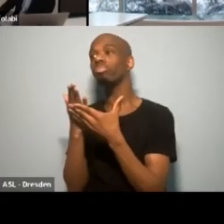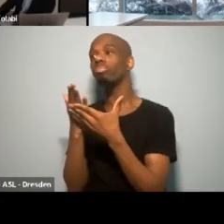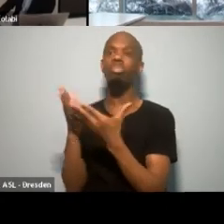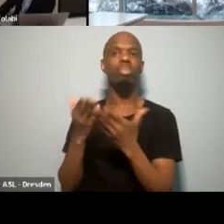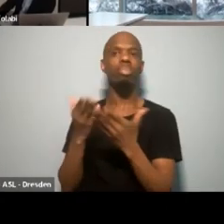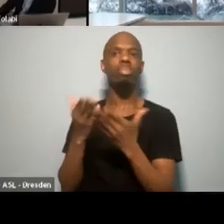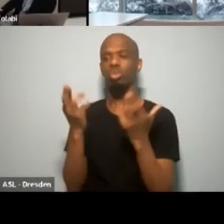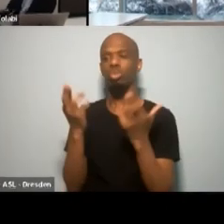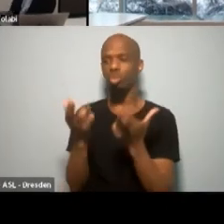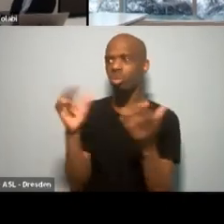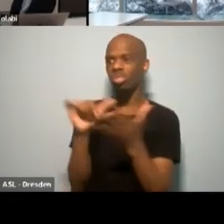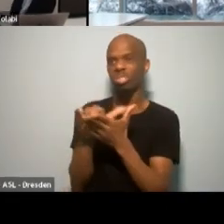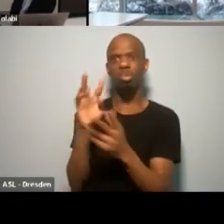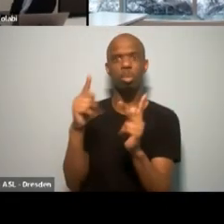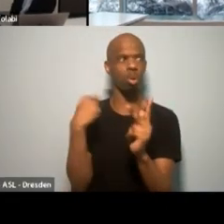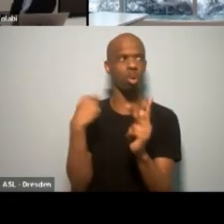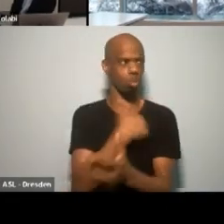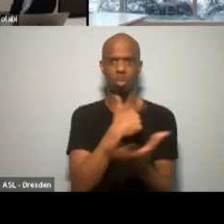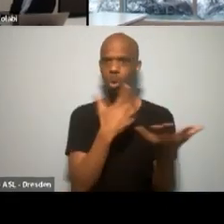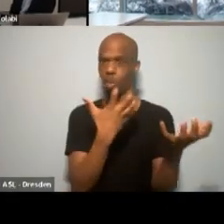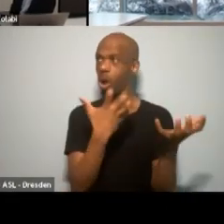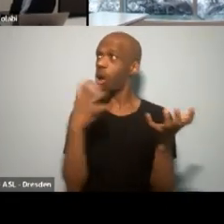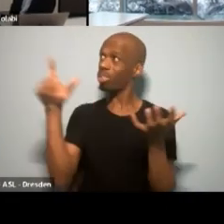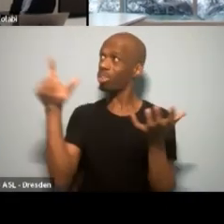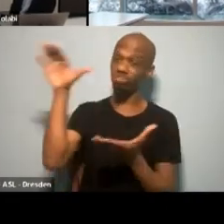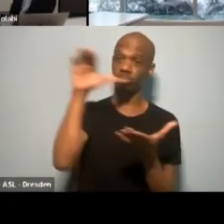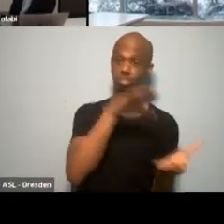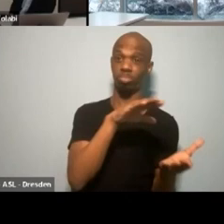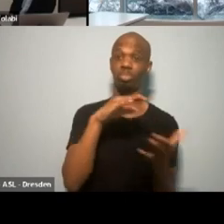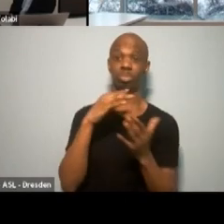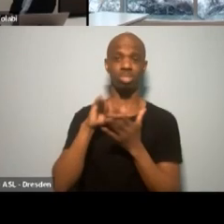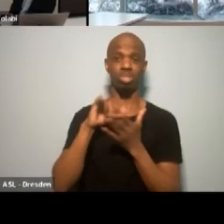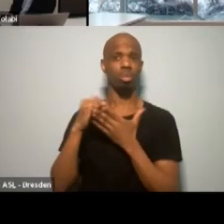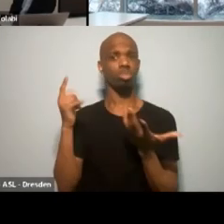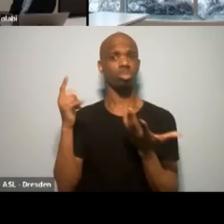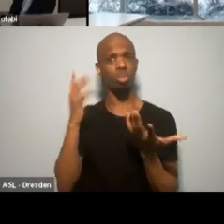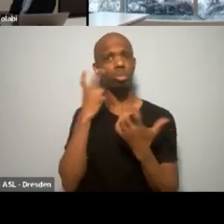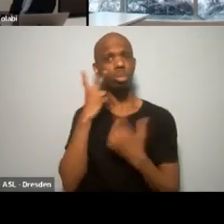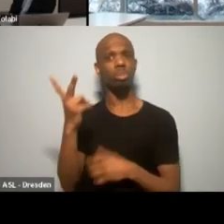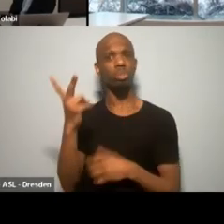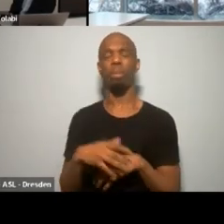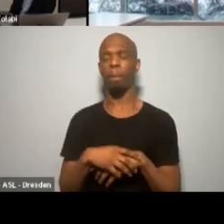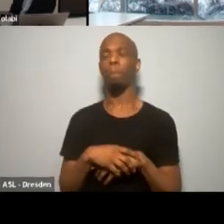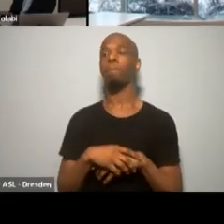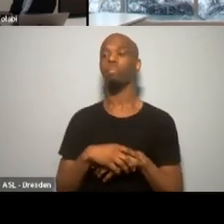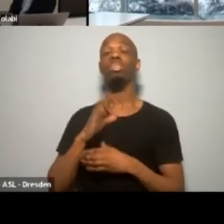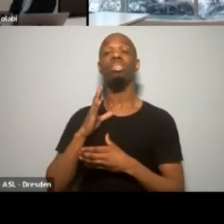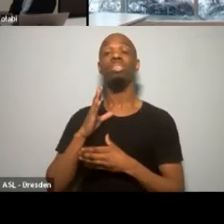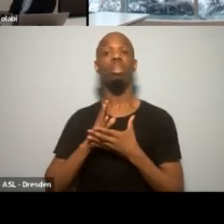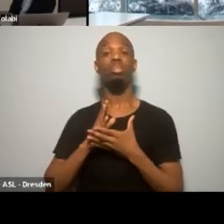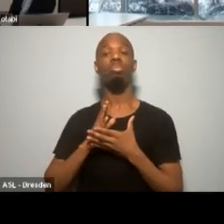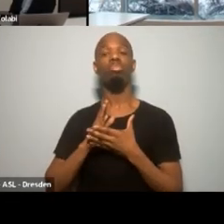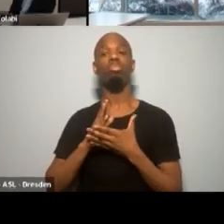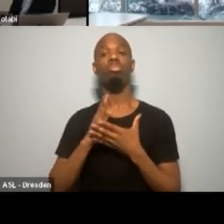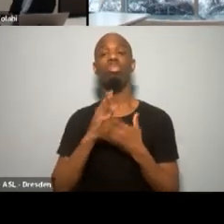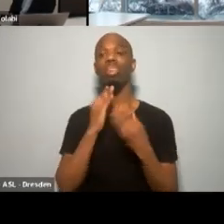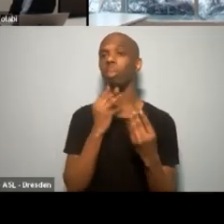in that aspect, like South Africa. There is more, it's a lot easier to access some of this information, and that's why you would argue, for instance,